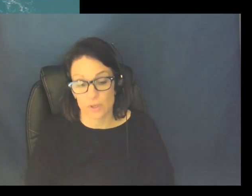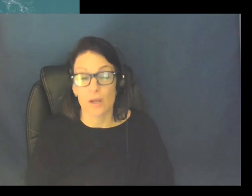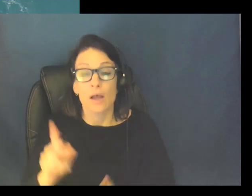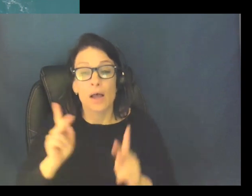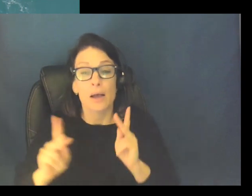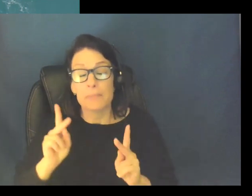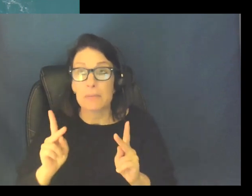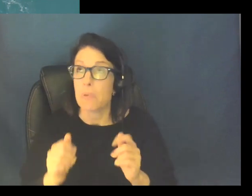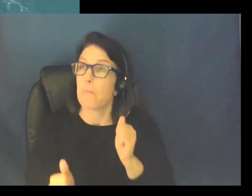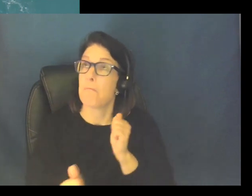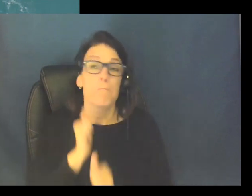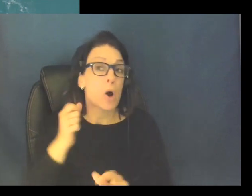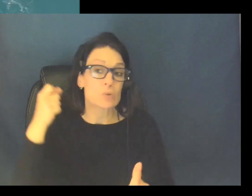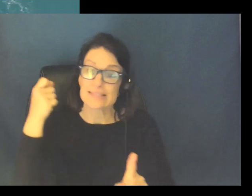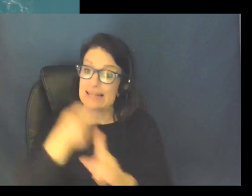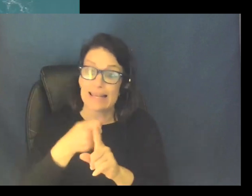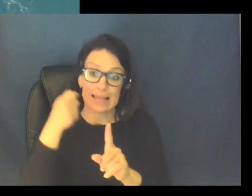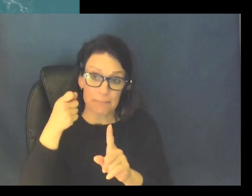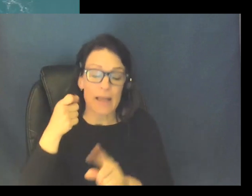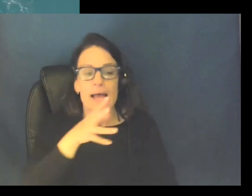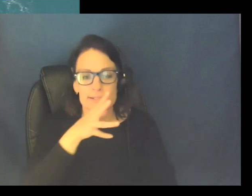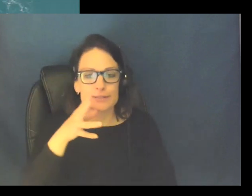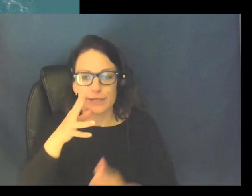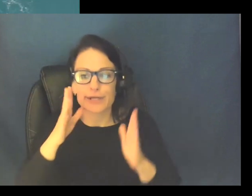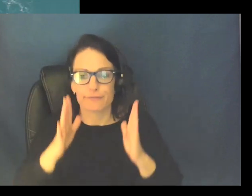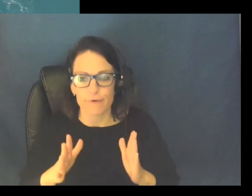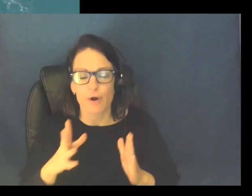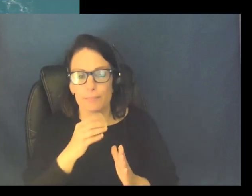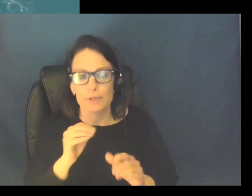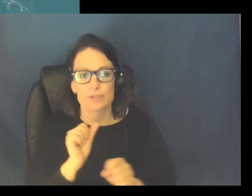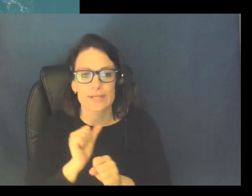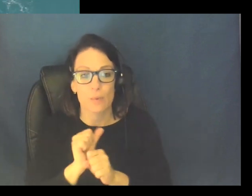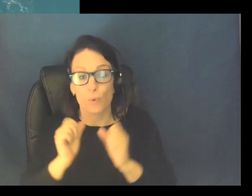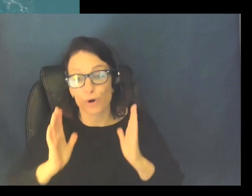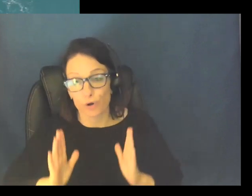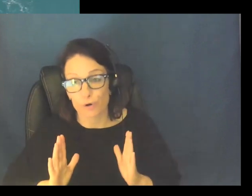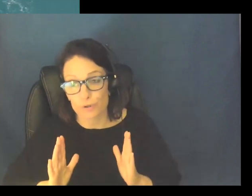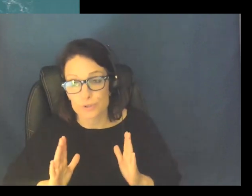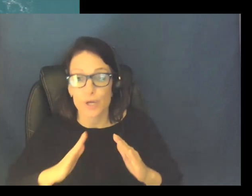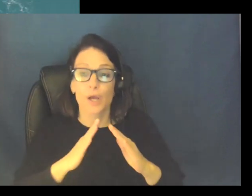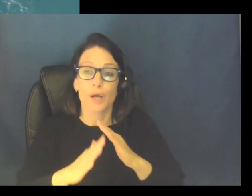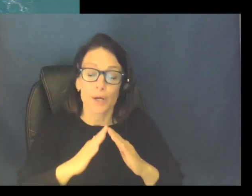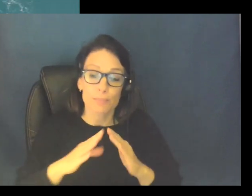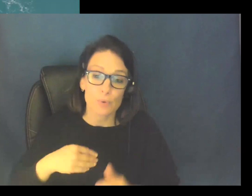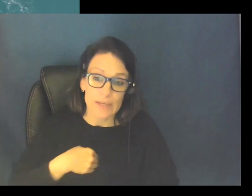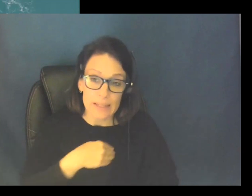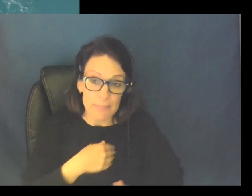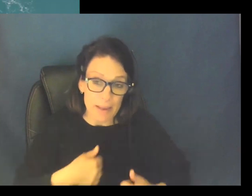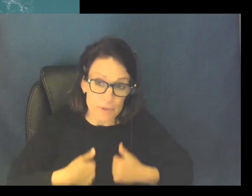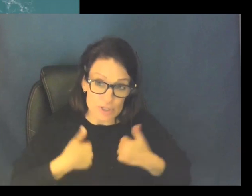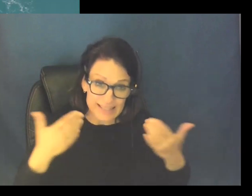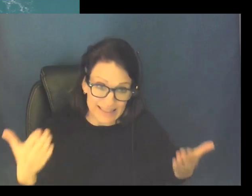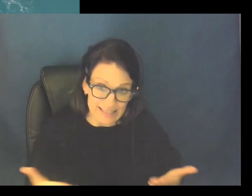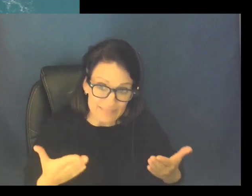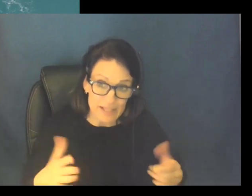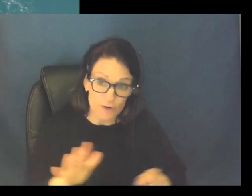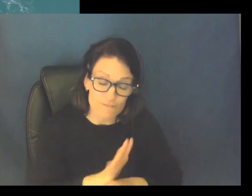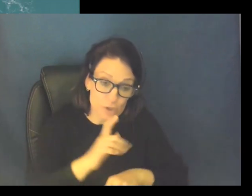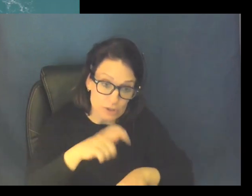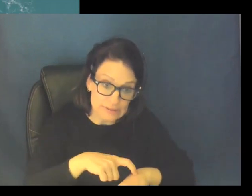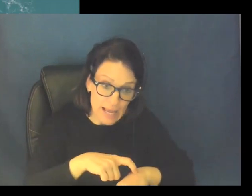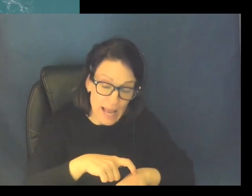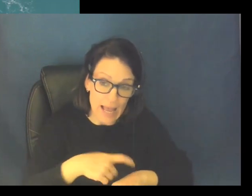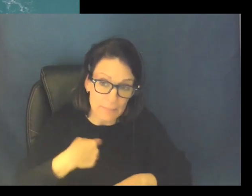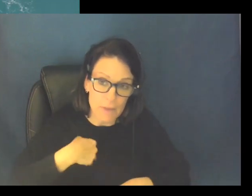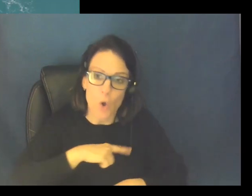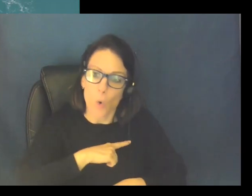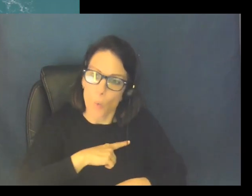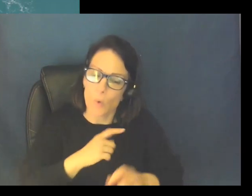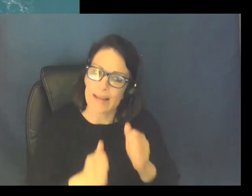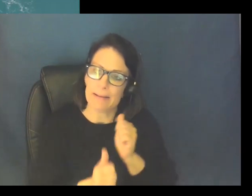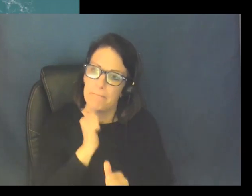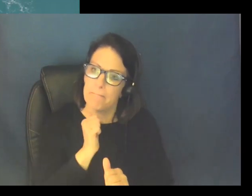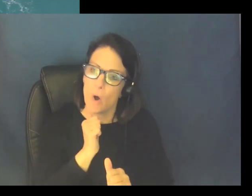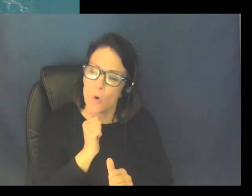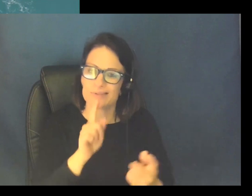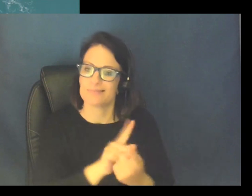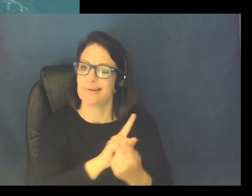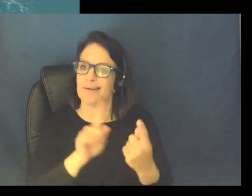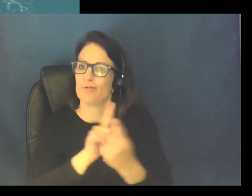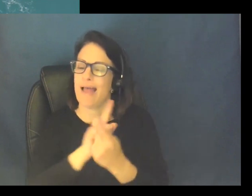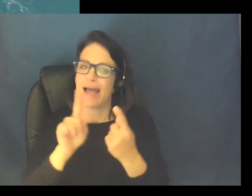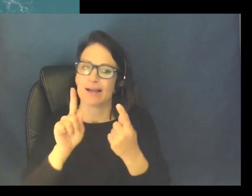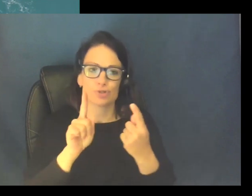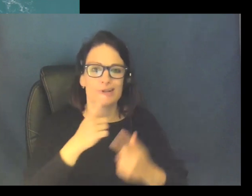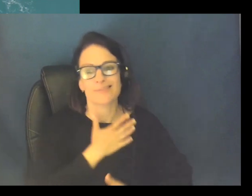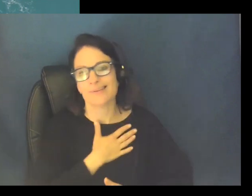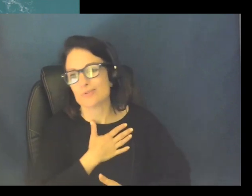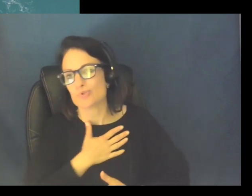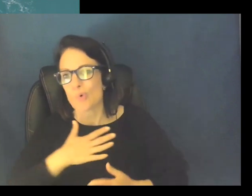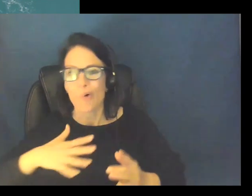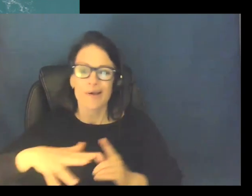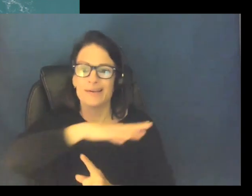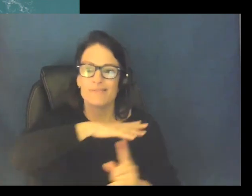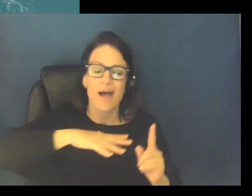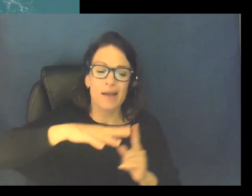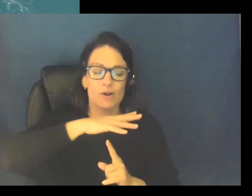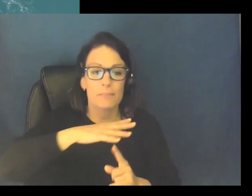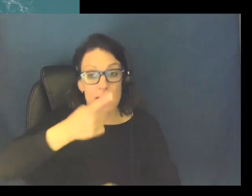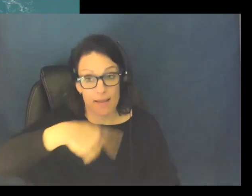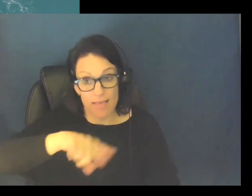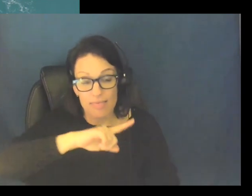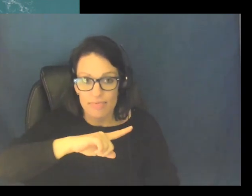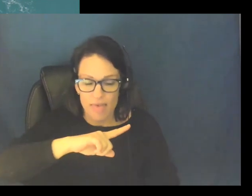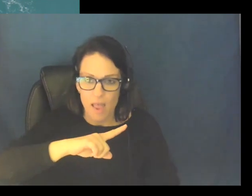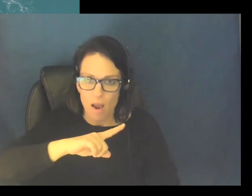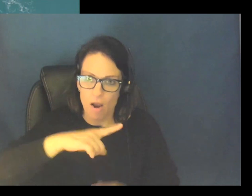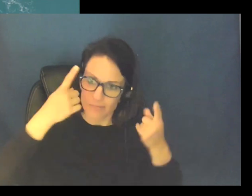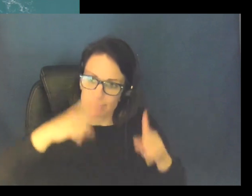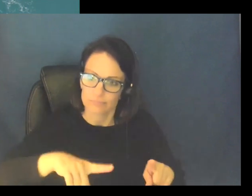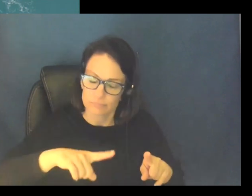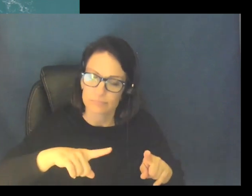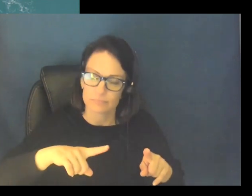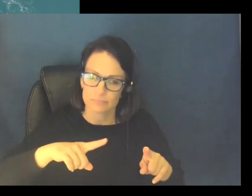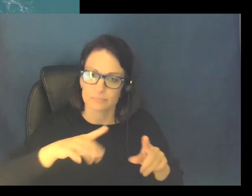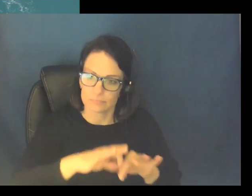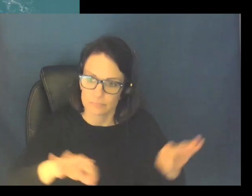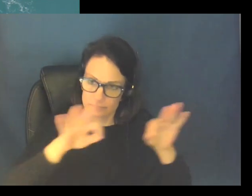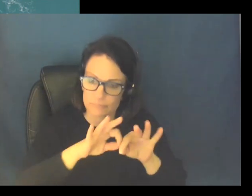We have an opportunity with Massachusetts public forests to designate more forests to achieve mature and old growth status. And in this vein, the Massachusetts see era club protection team makes this request. To increase the amount of state-owned land in permanent reserves. At a minimum, make all public forests in the Quabbin, Wachusett, permanent reserves with minimum human intervention. This means discontinuing the creation of young successional habitats.